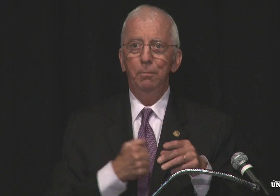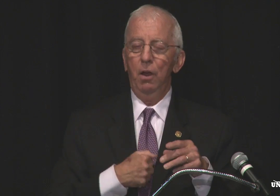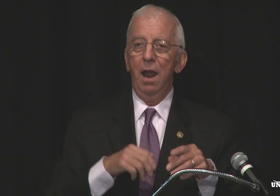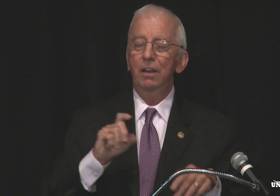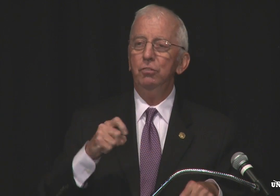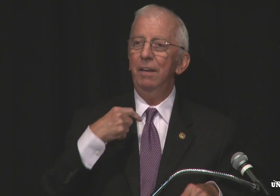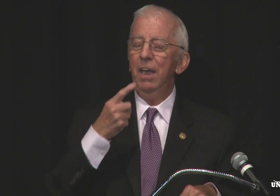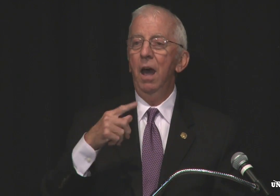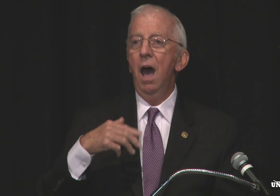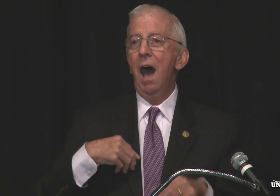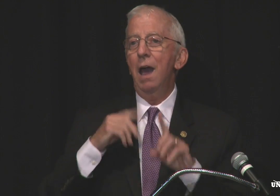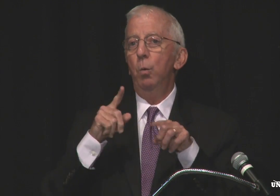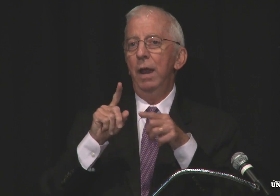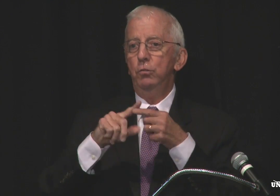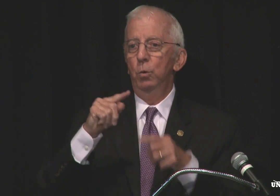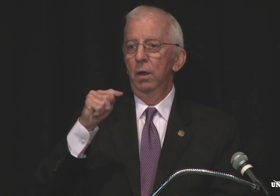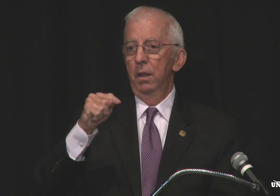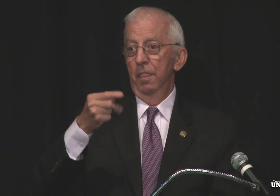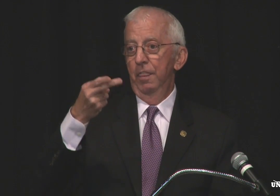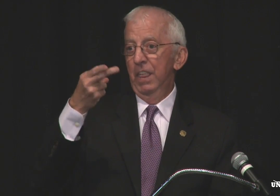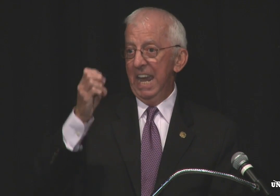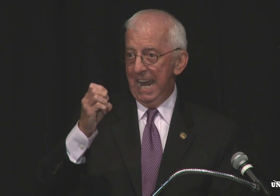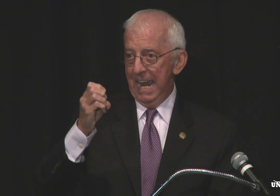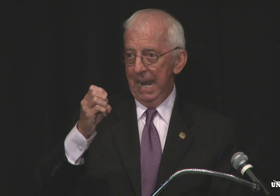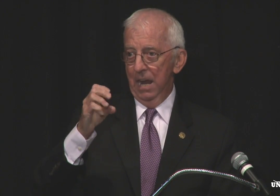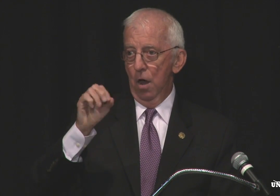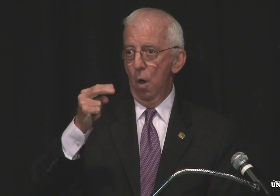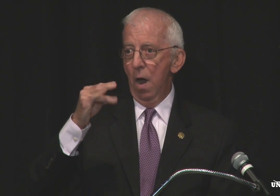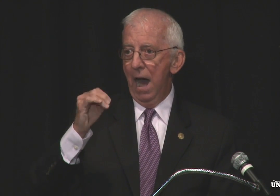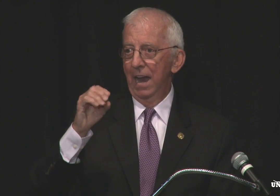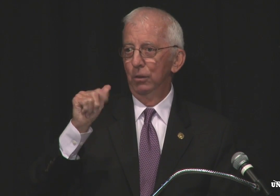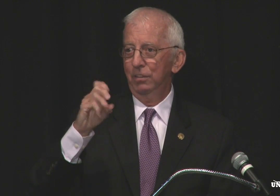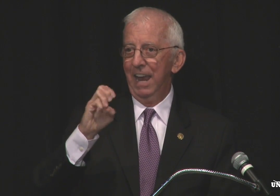I'm sorry I should've said I went to THE Ohio State